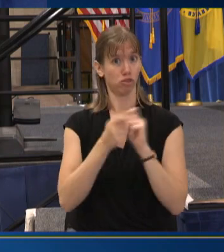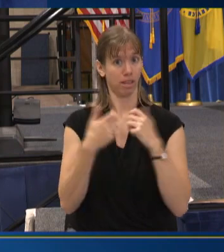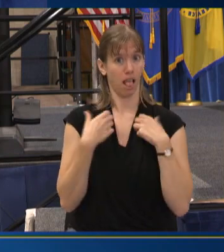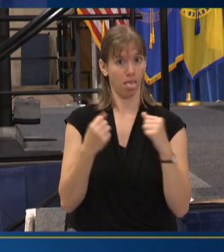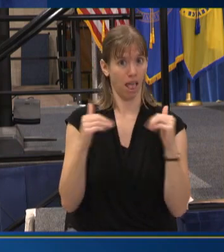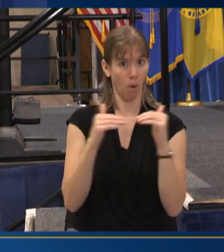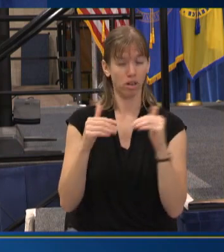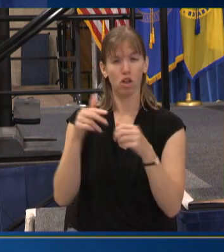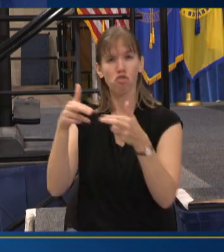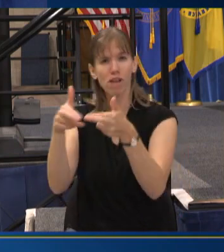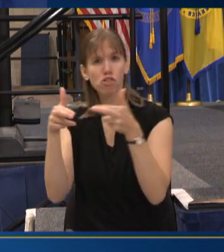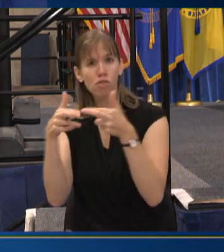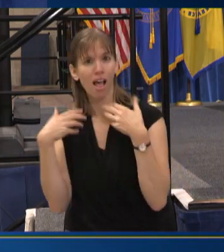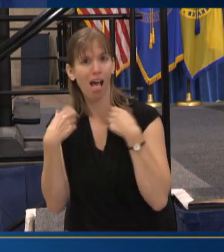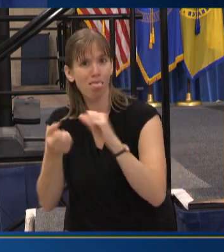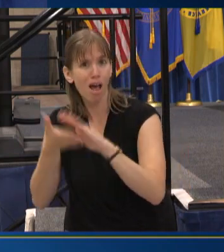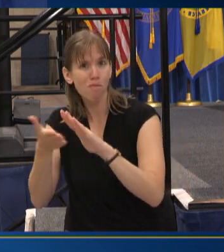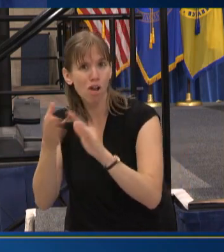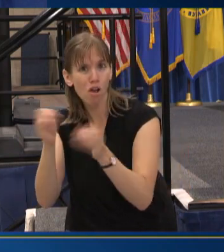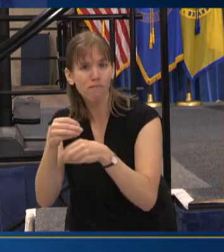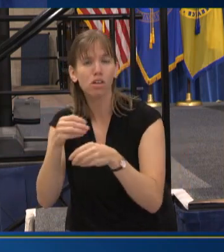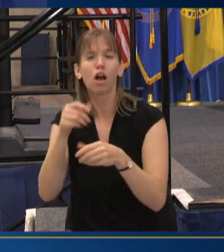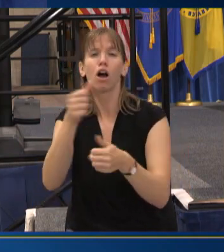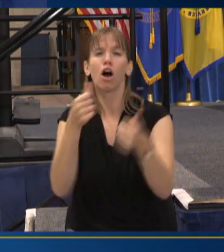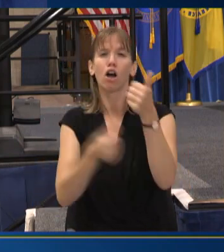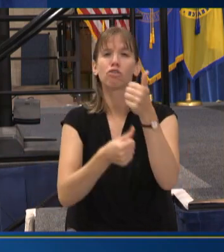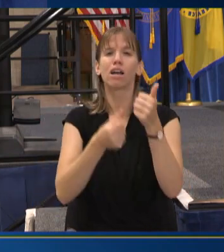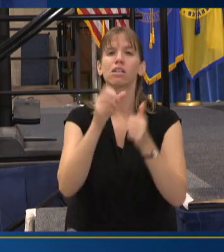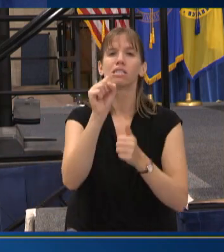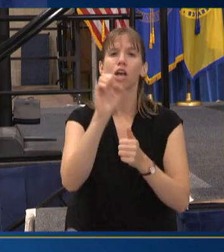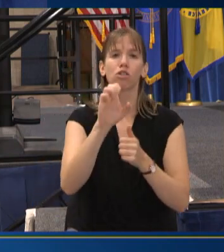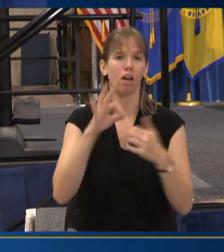Office under the Assistant Secretary for Health, the Office of Human Services,